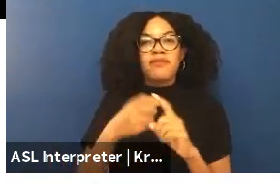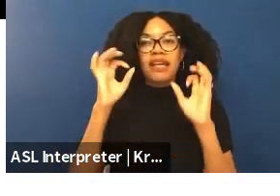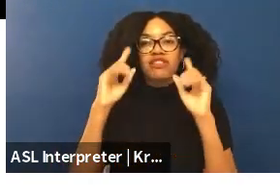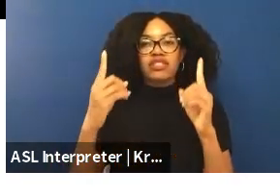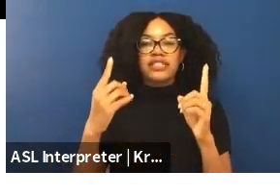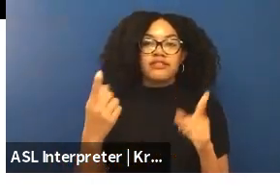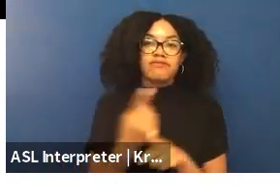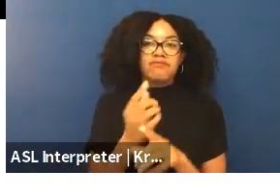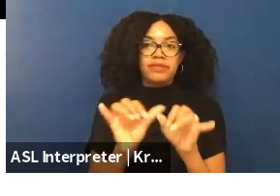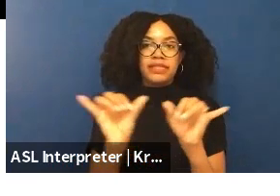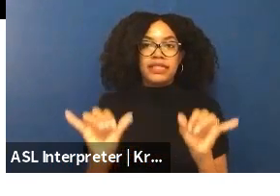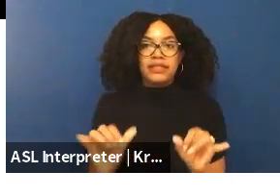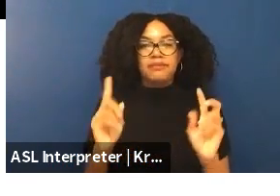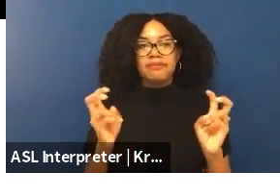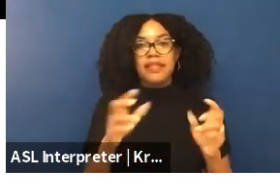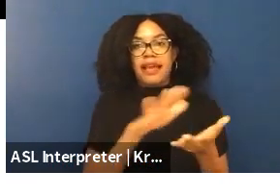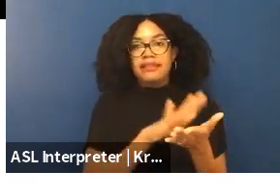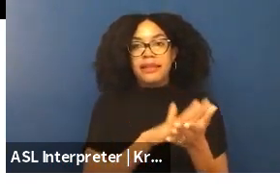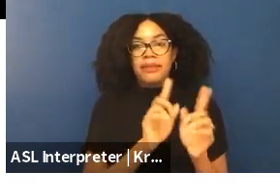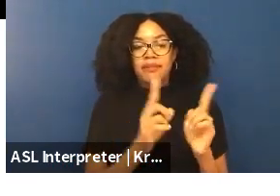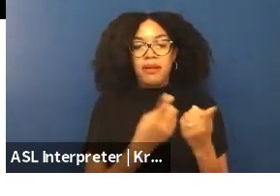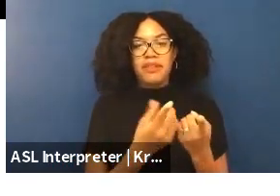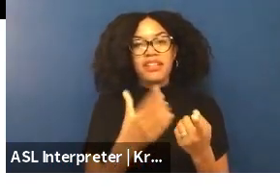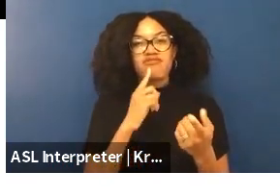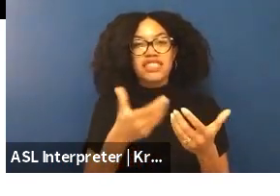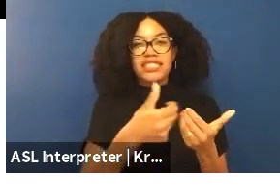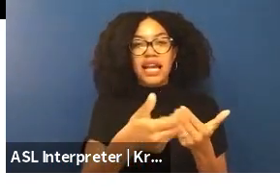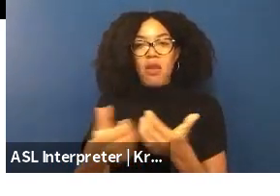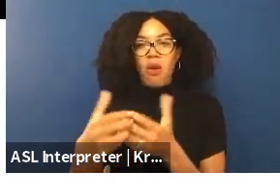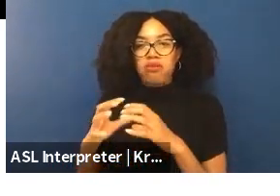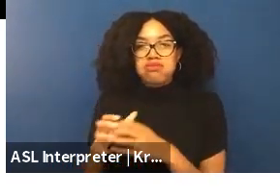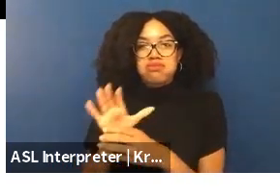academic) departments, and siloed from one another, with their critical contributions